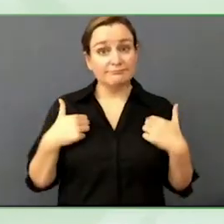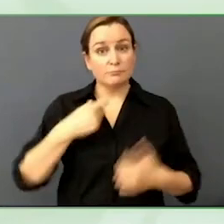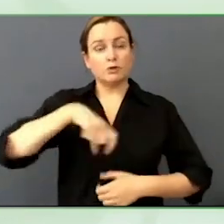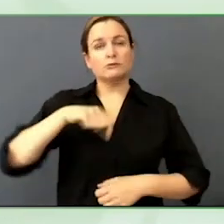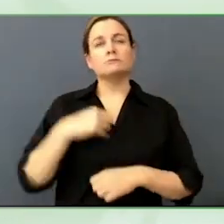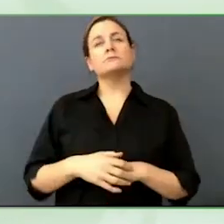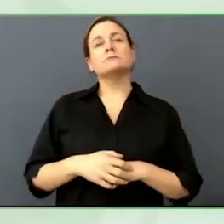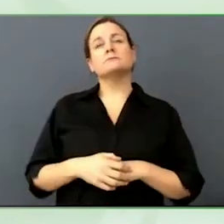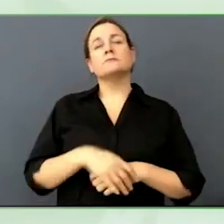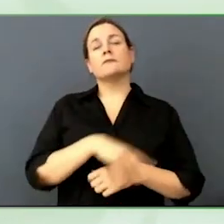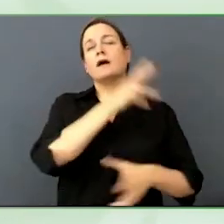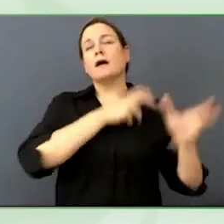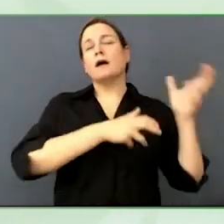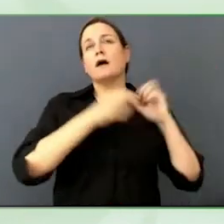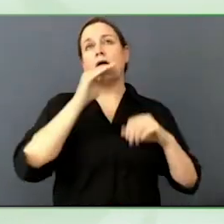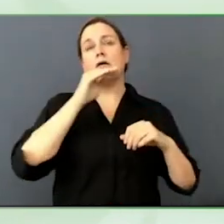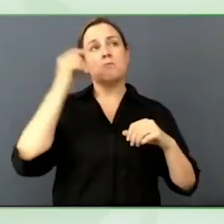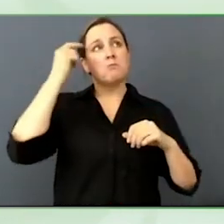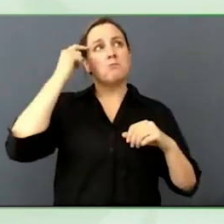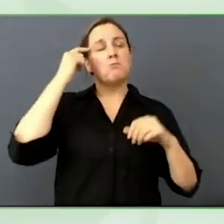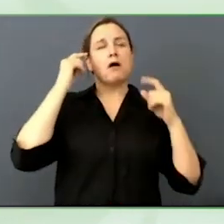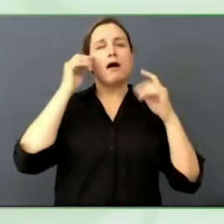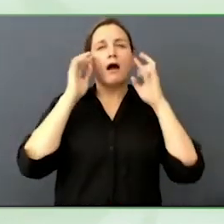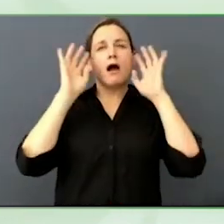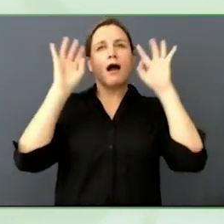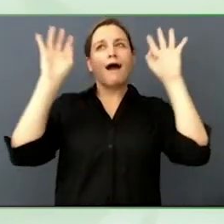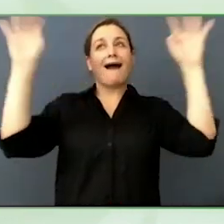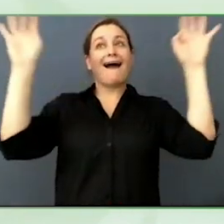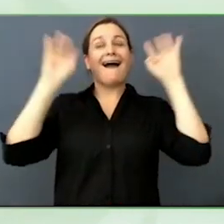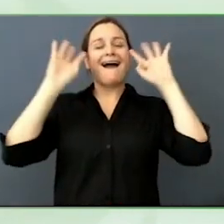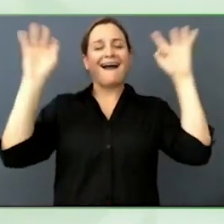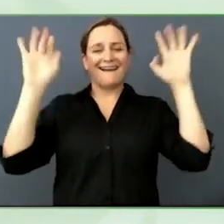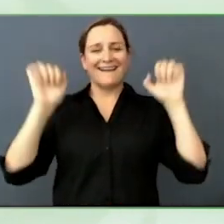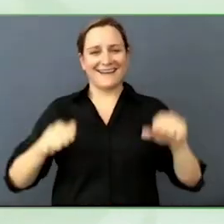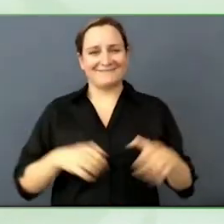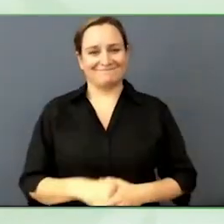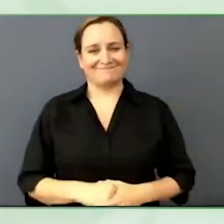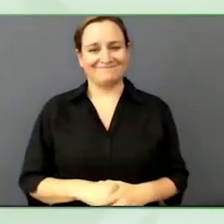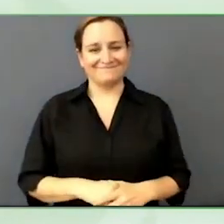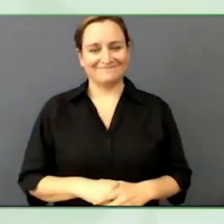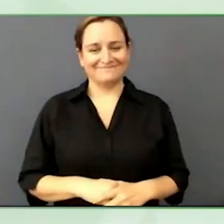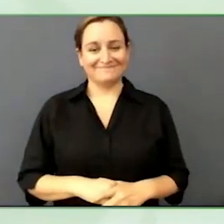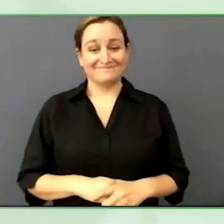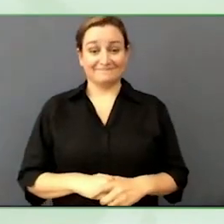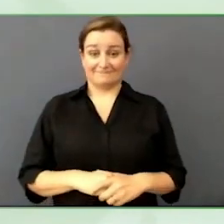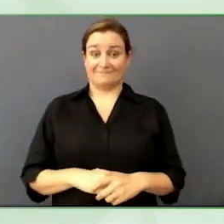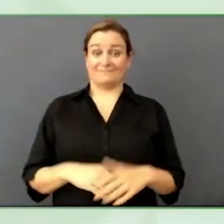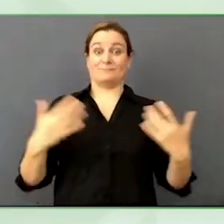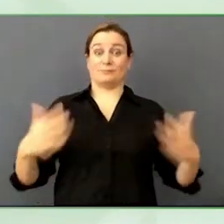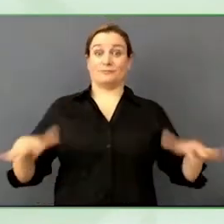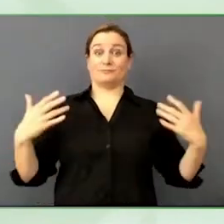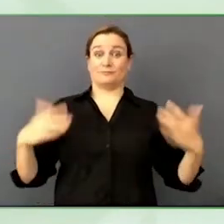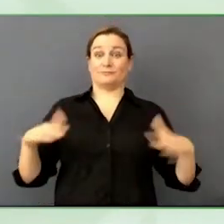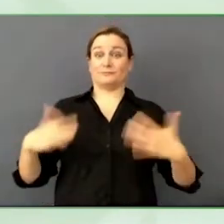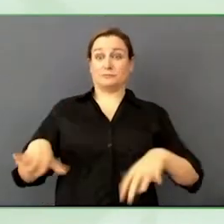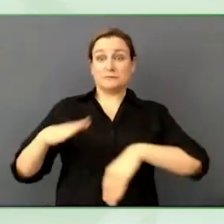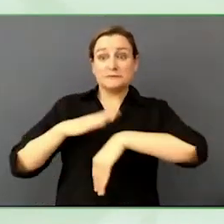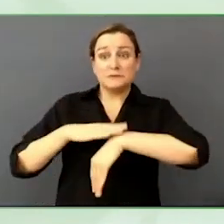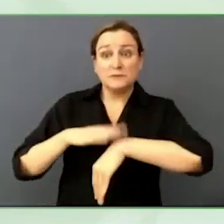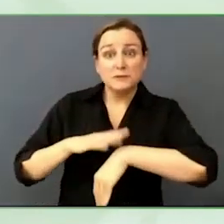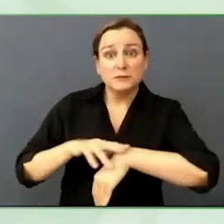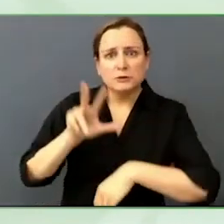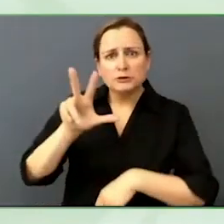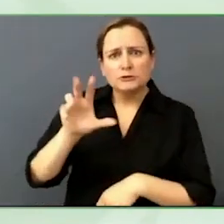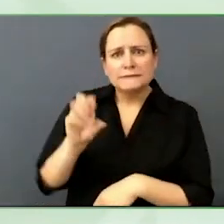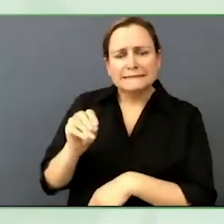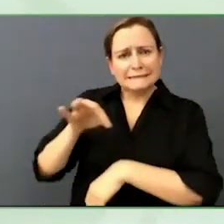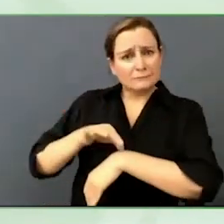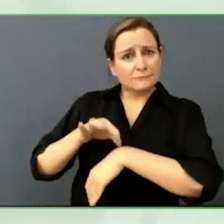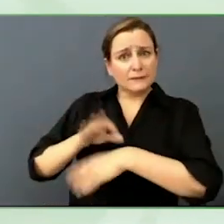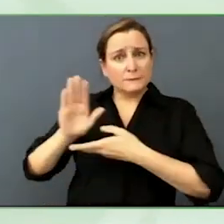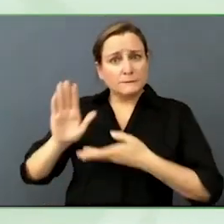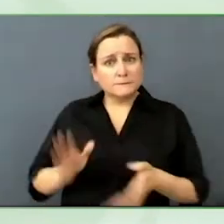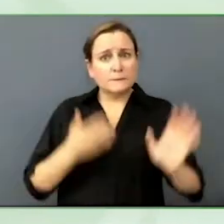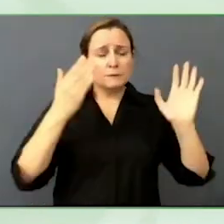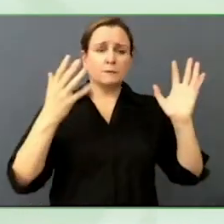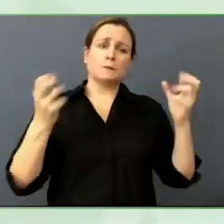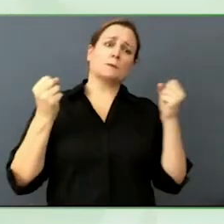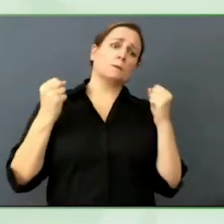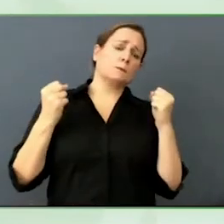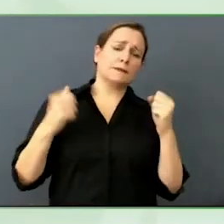Last but not least, we started out, Zero Project has done a tremendous